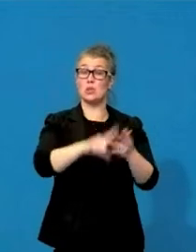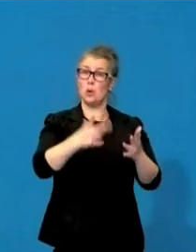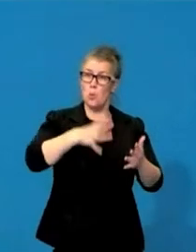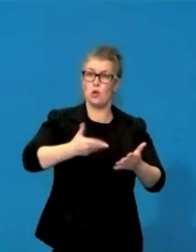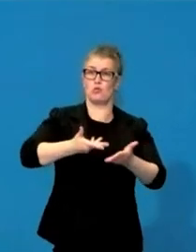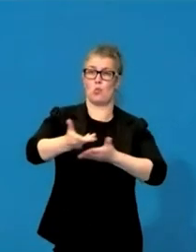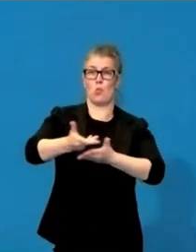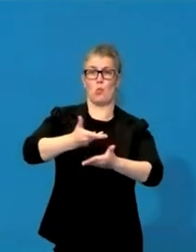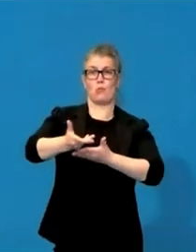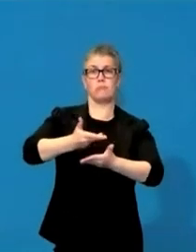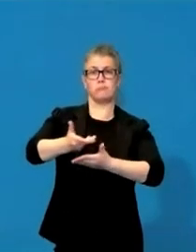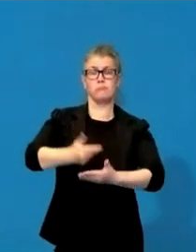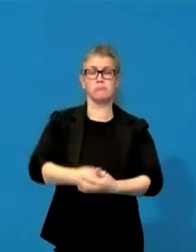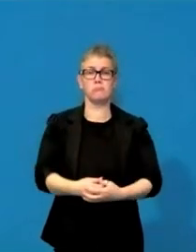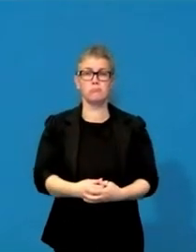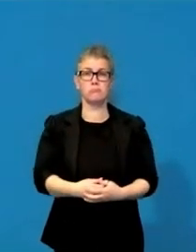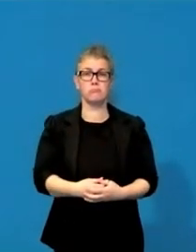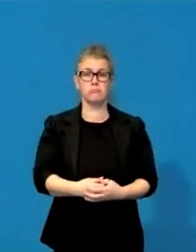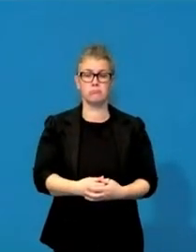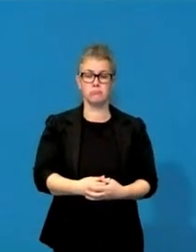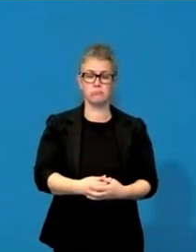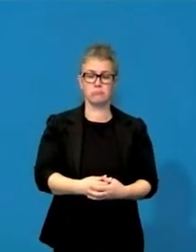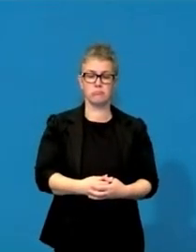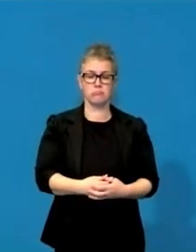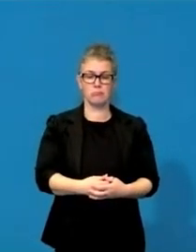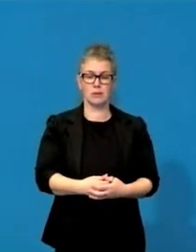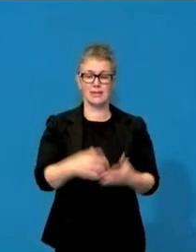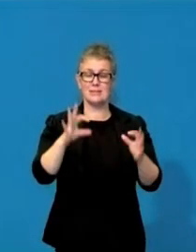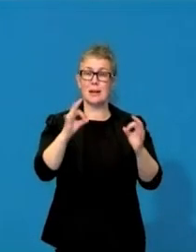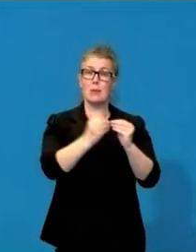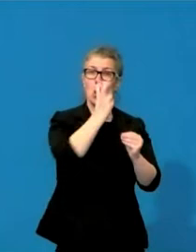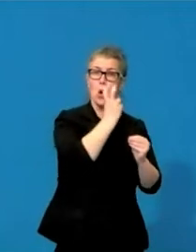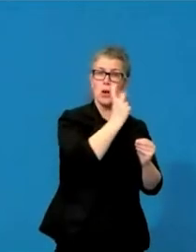You know, like, you don't know you who are talking to on the other end of that phone, especially with the old people and stuff, you know.